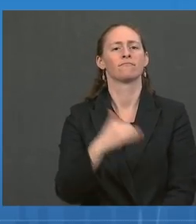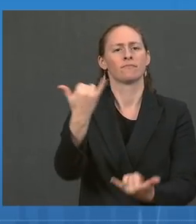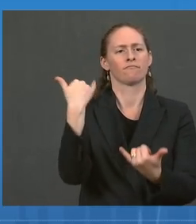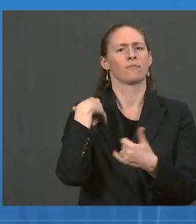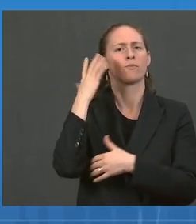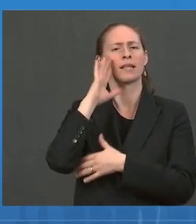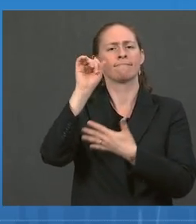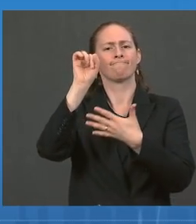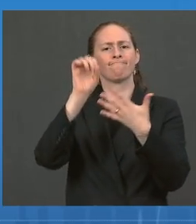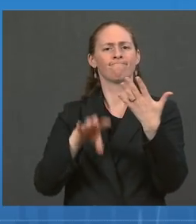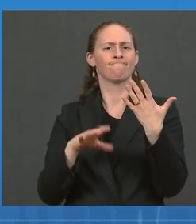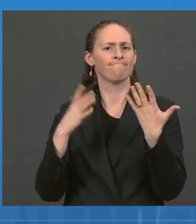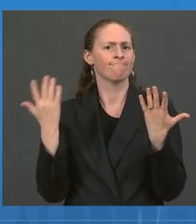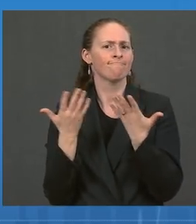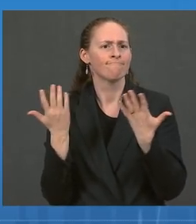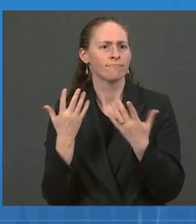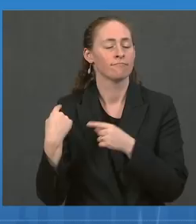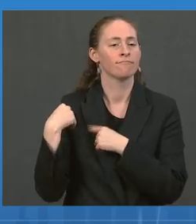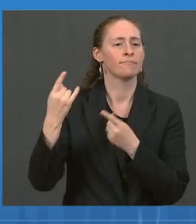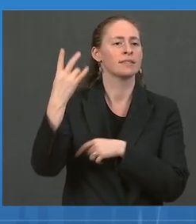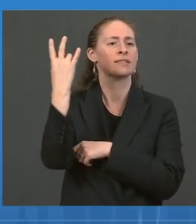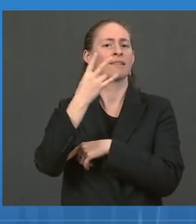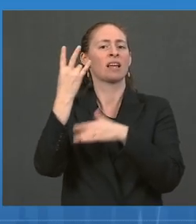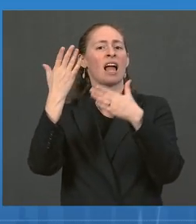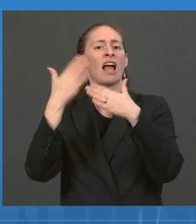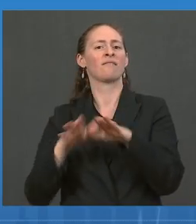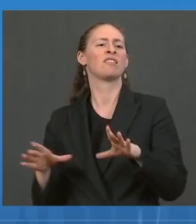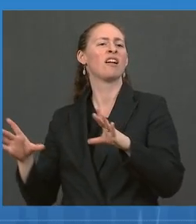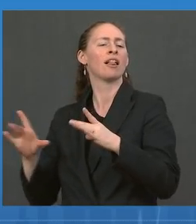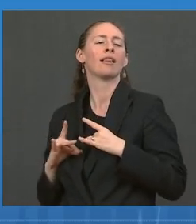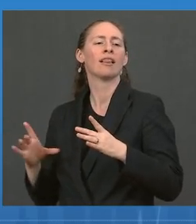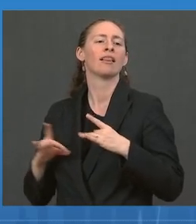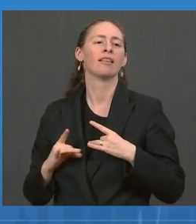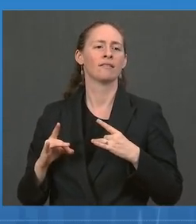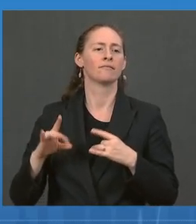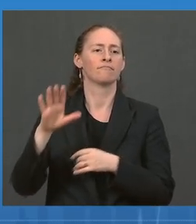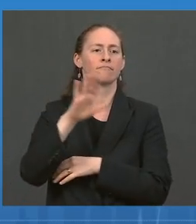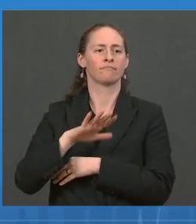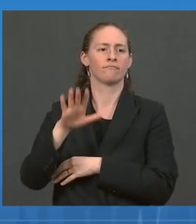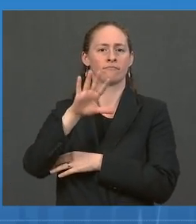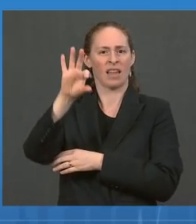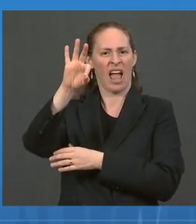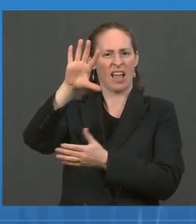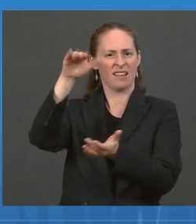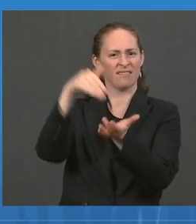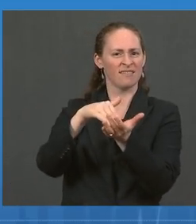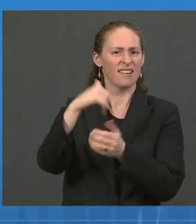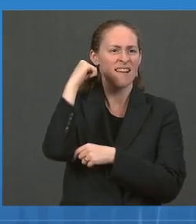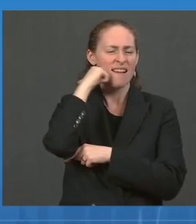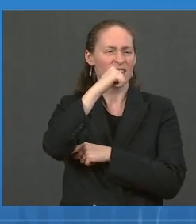Our seven-day average of cases is about 95,000 per day. The seven-day average of hospital admissions